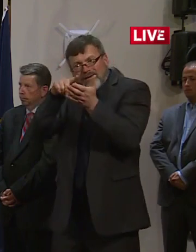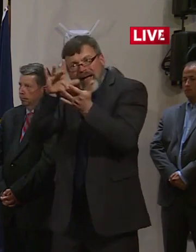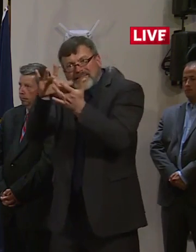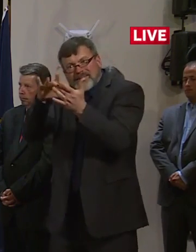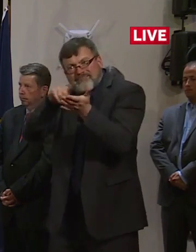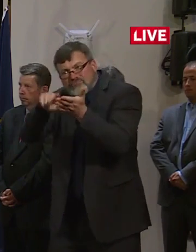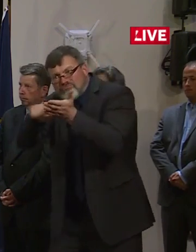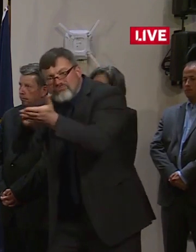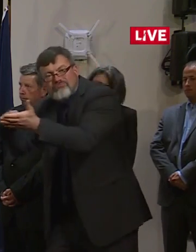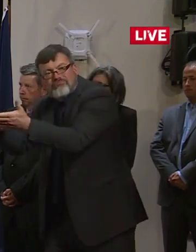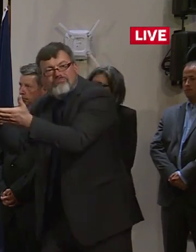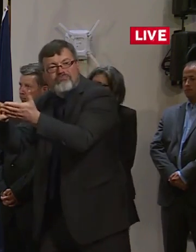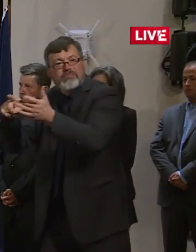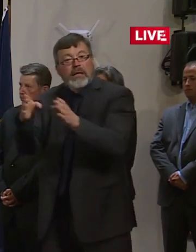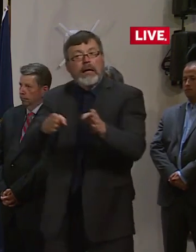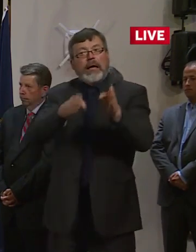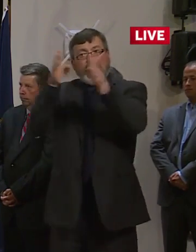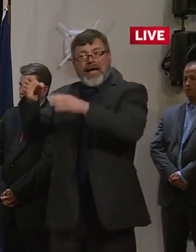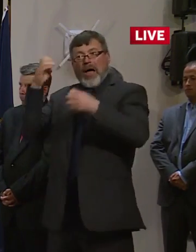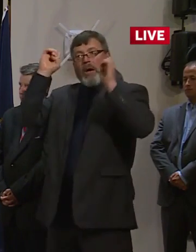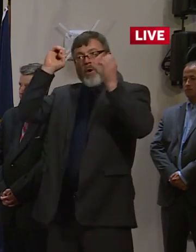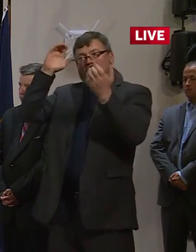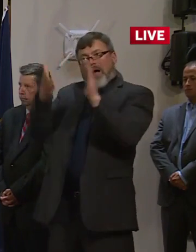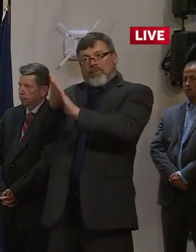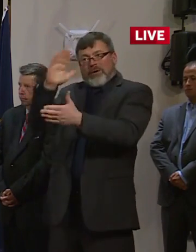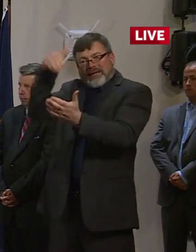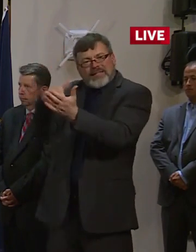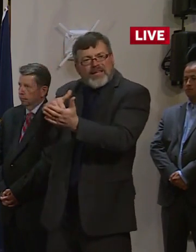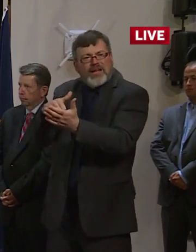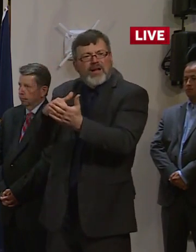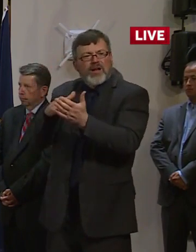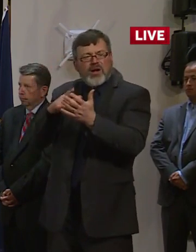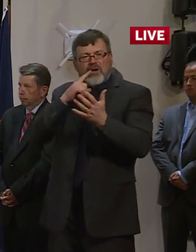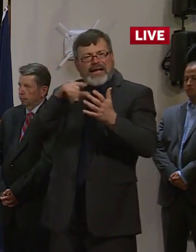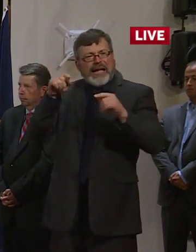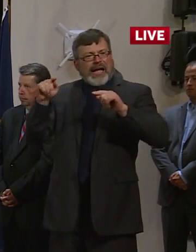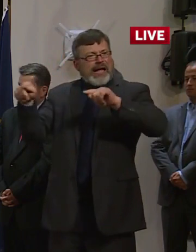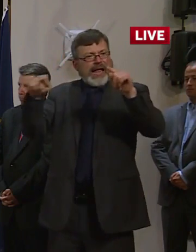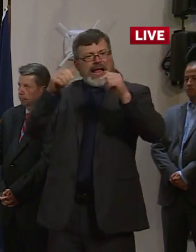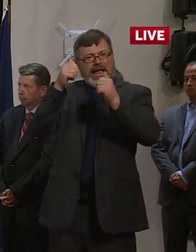WORK OF OUR FRONTLEIN TEAMS, OUR CONTACT TCERARS, THE STATE